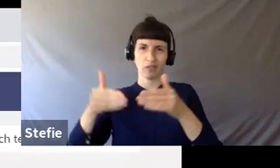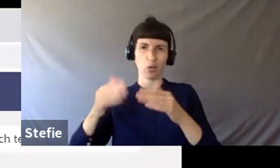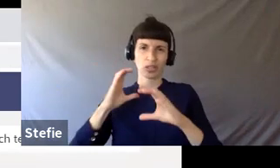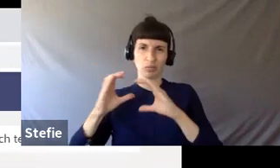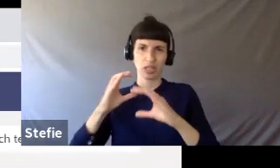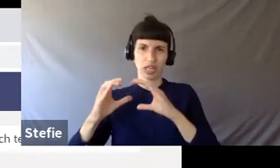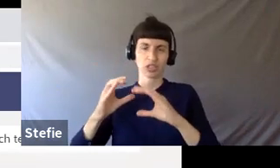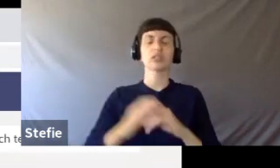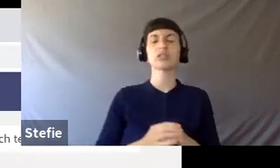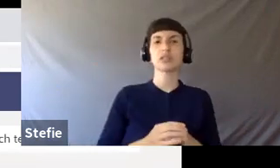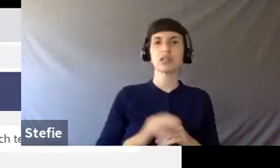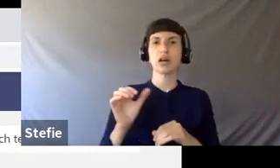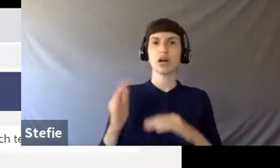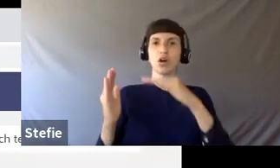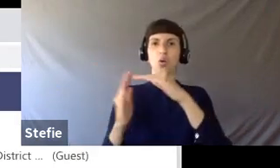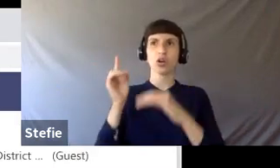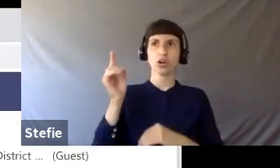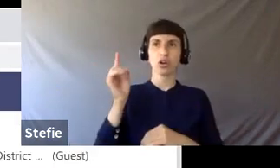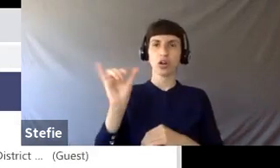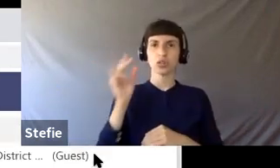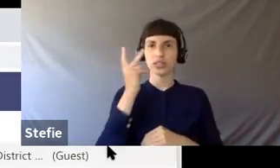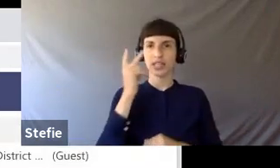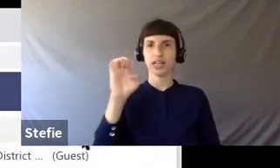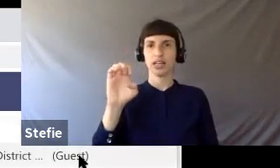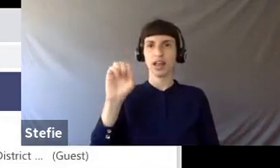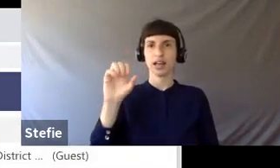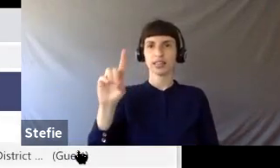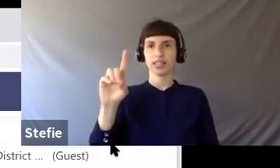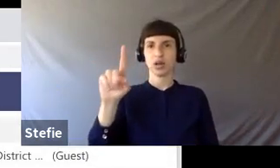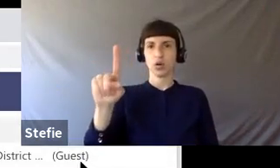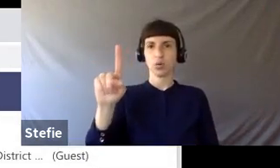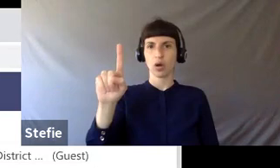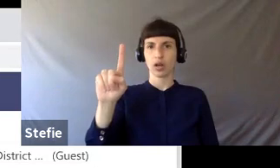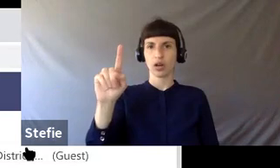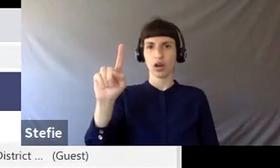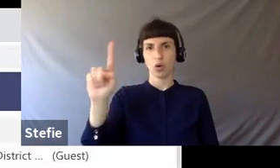and we will deal with notification settings more on Thurdsay, Day 3, communications.